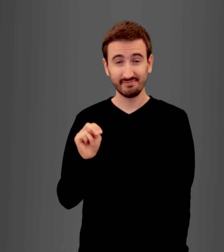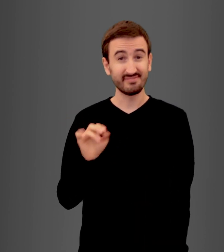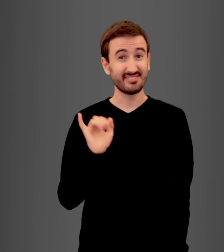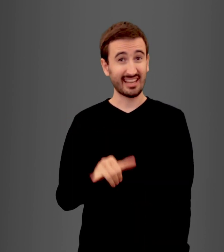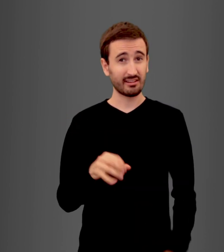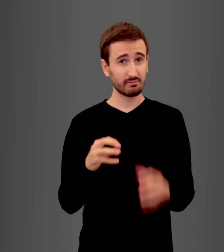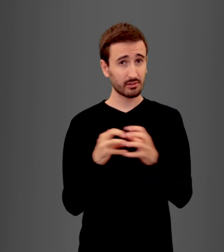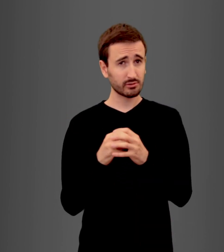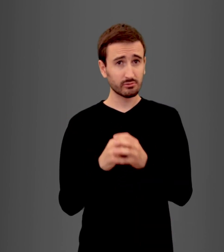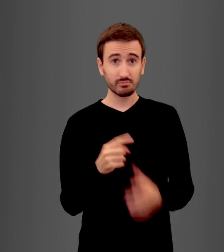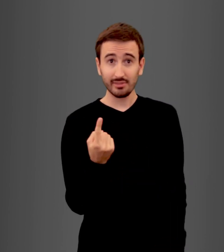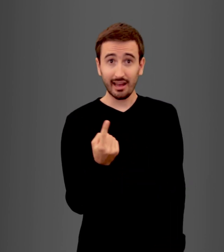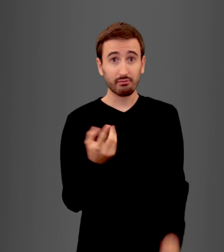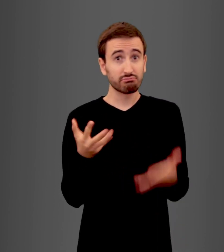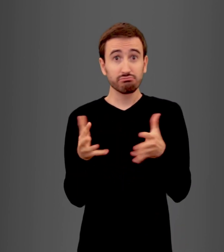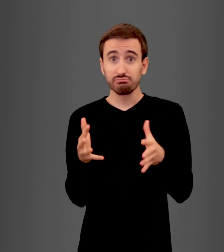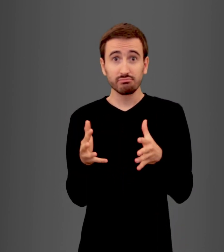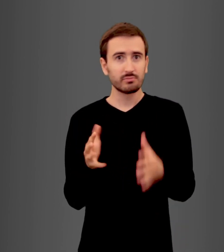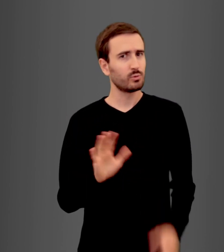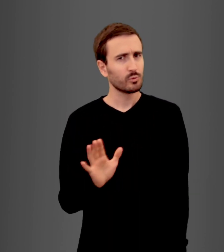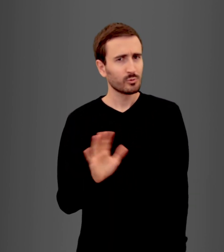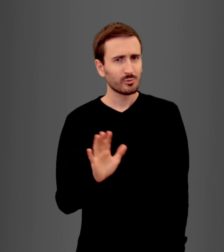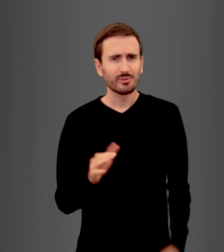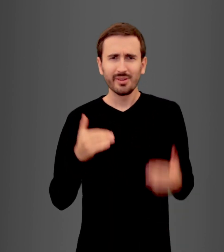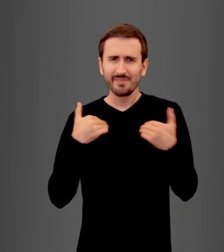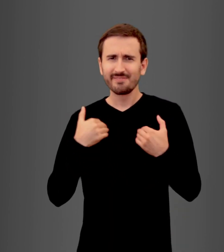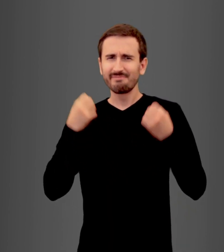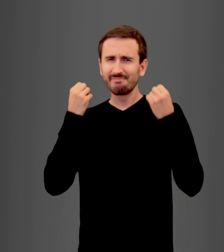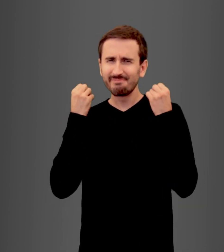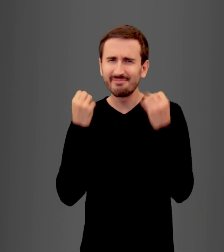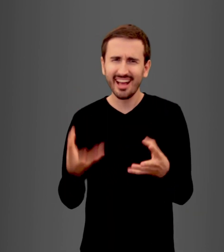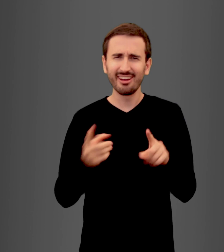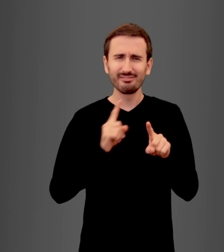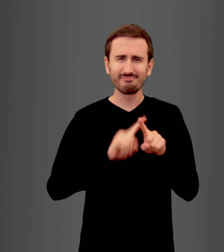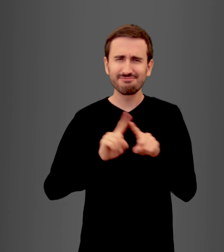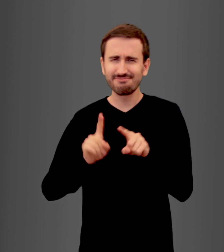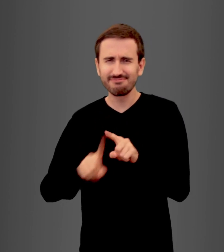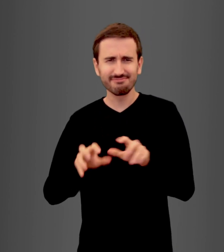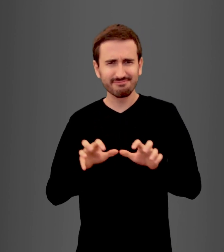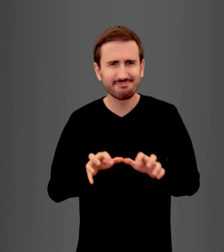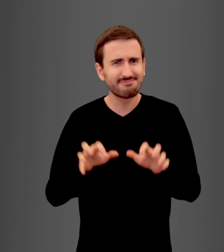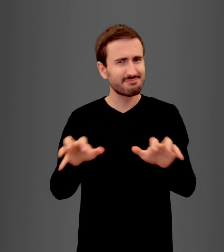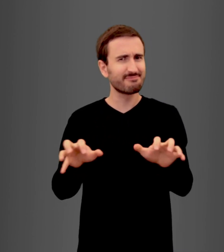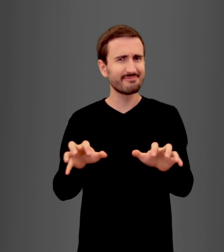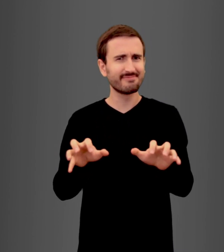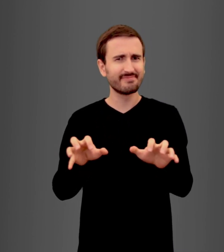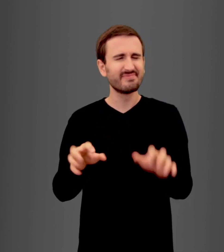but it is hardly the only color center in existence.